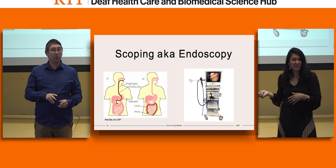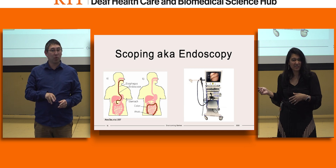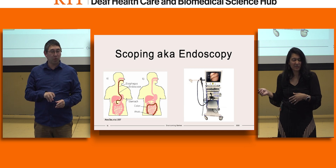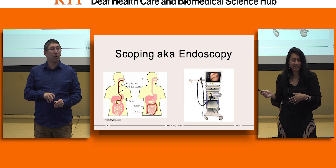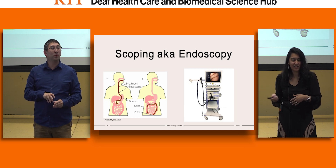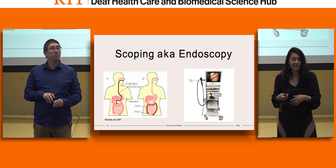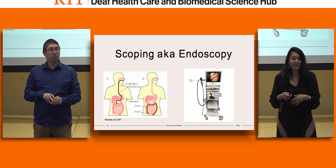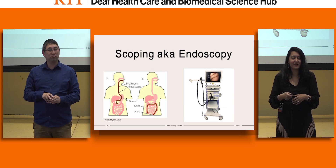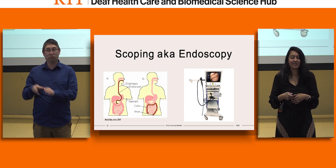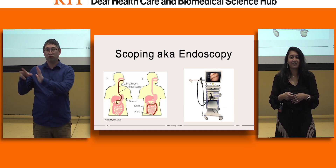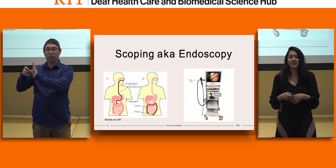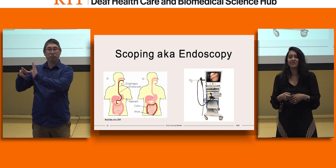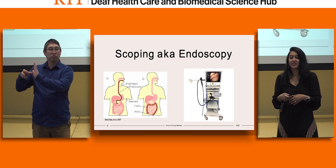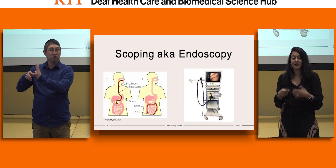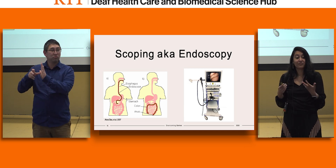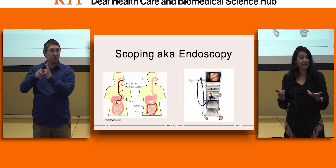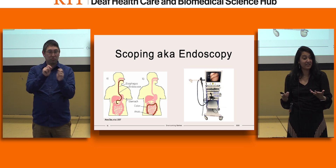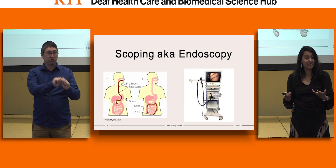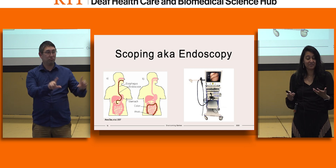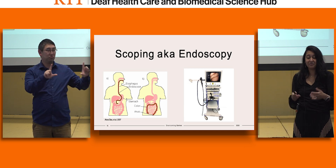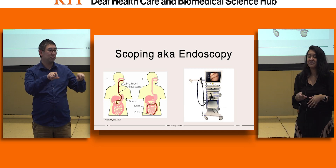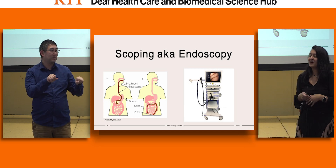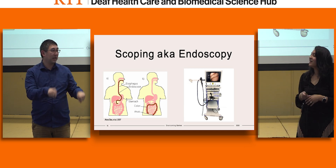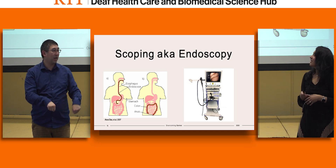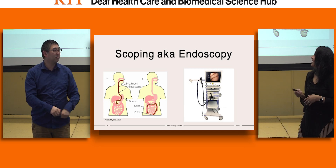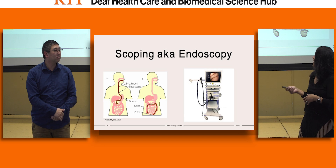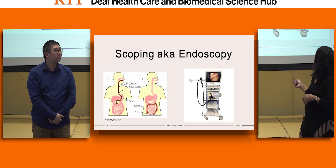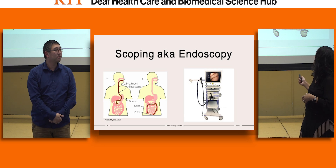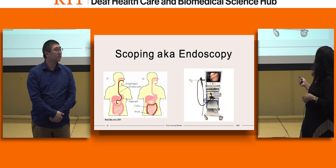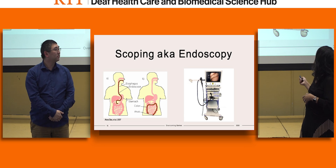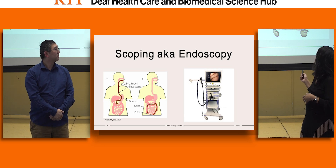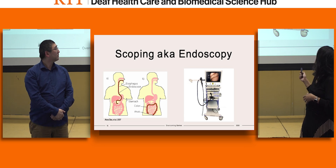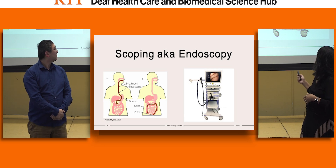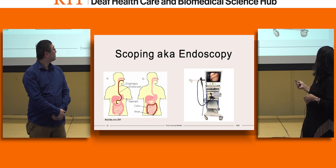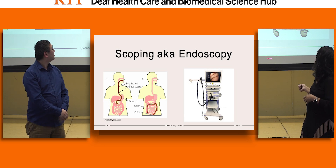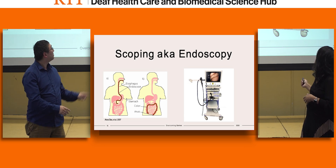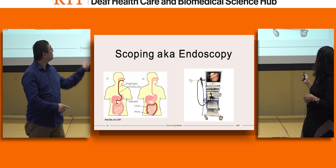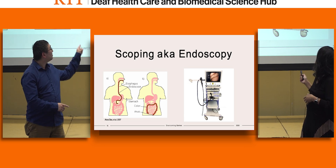what's going on in that area, if we need to. And this is kind of an example